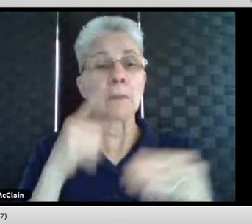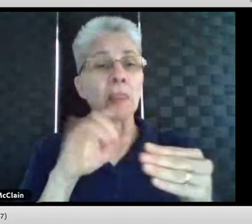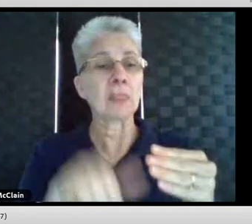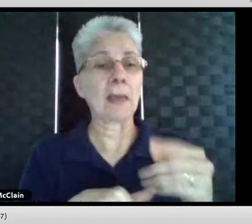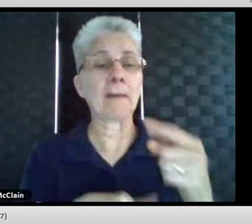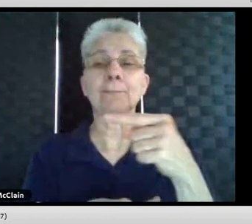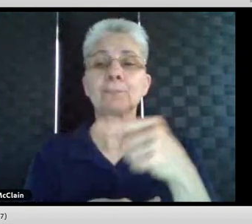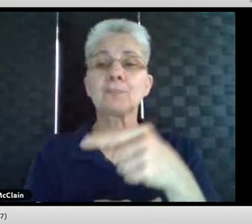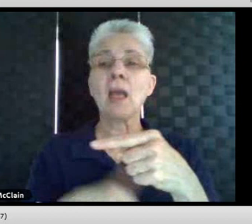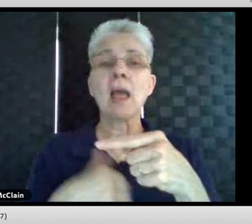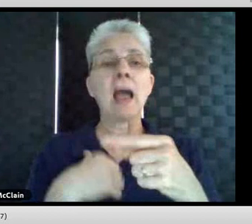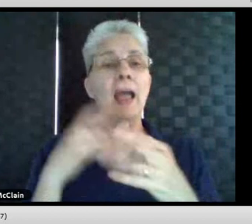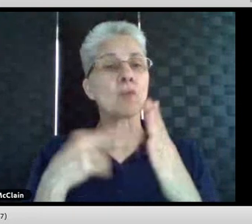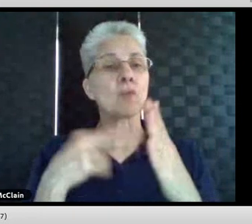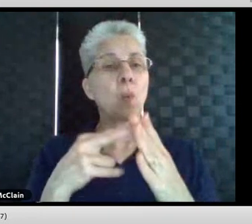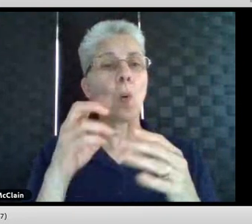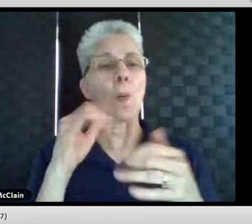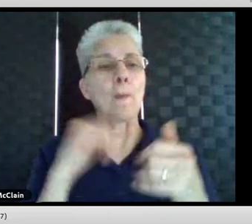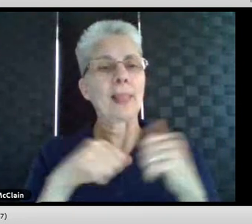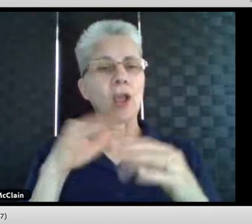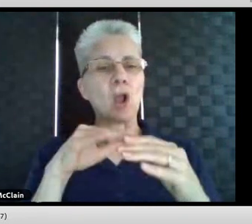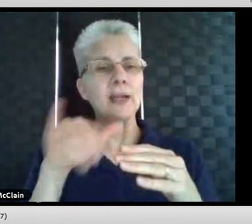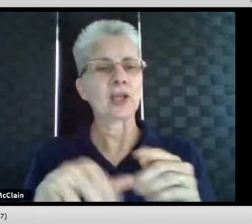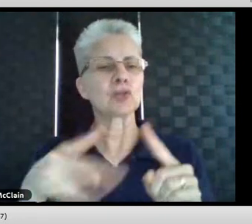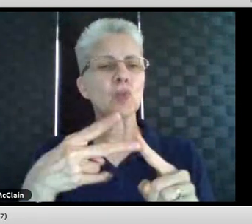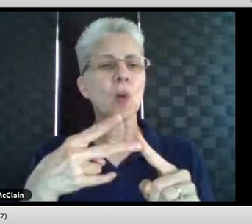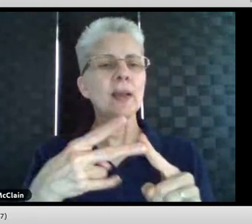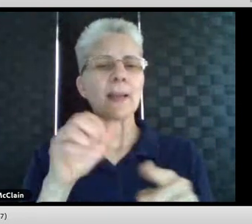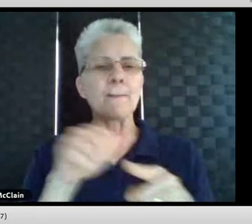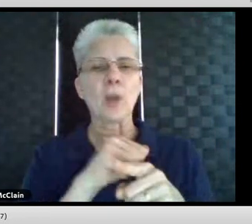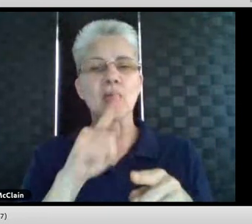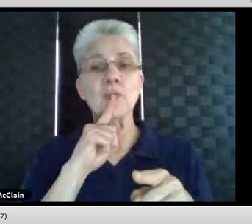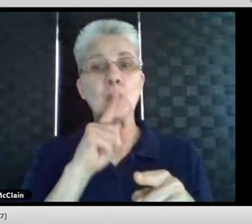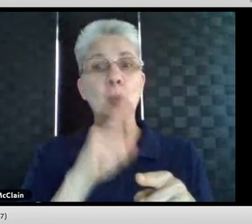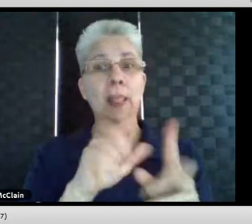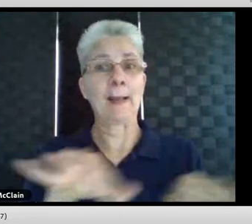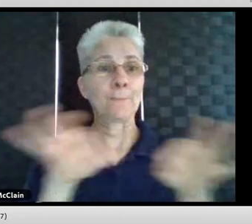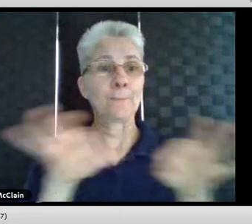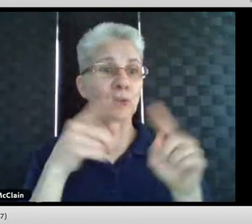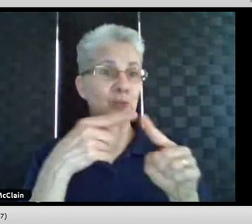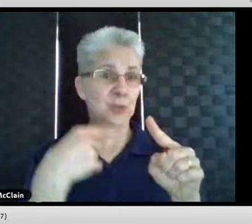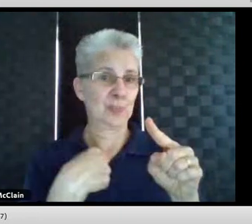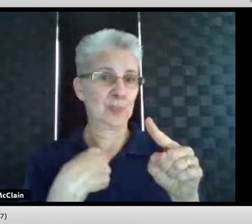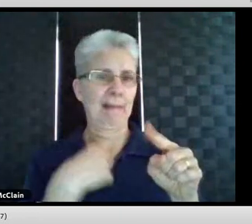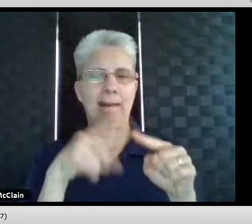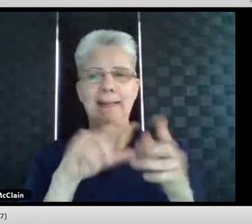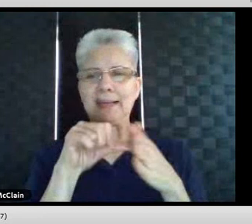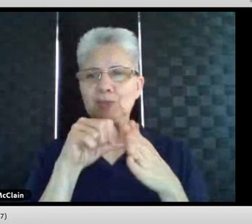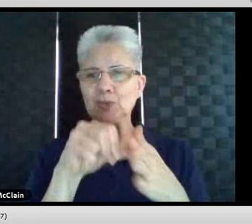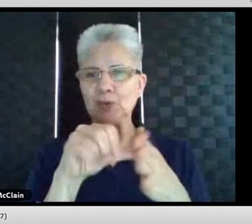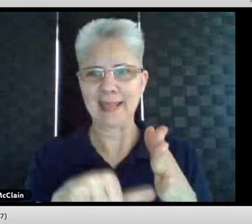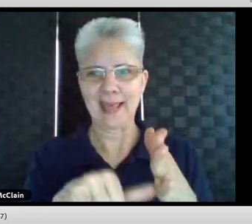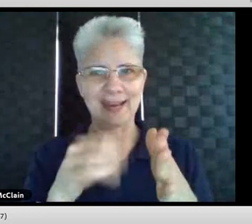I have role-play on here twice and practice, so apparently that was really, really important to me, and I can't stress that enough,